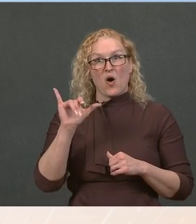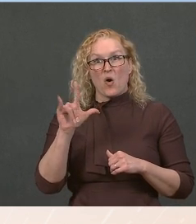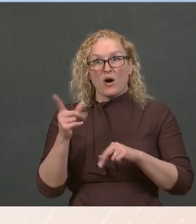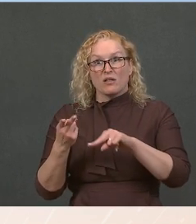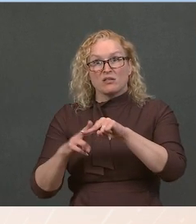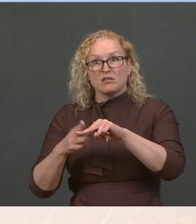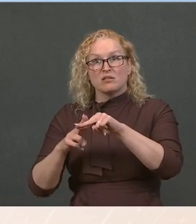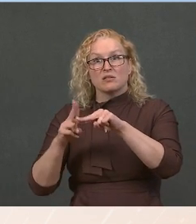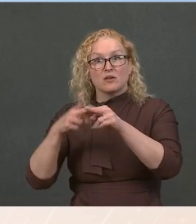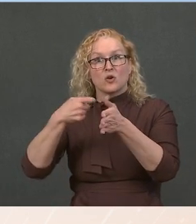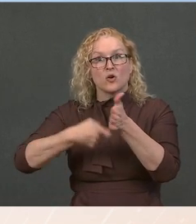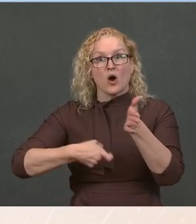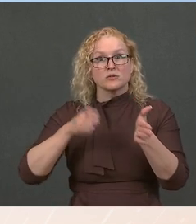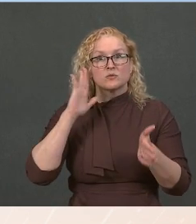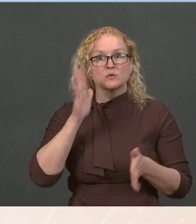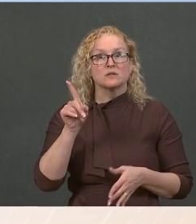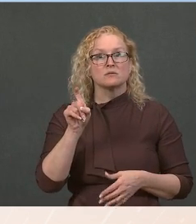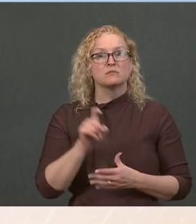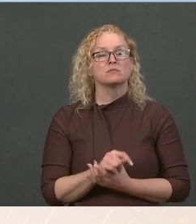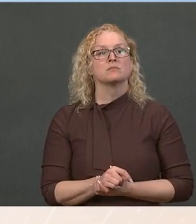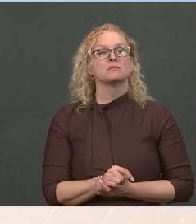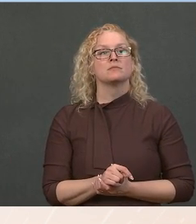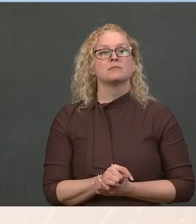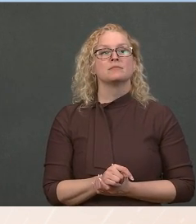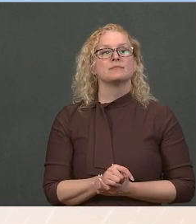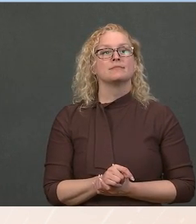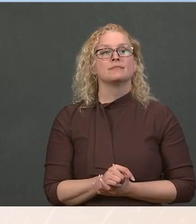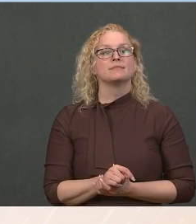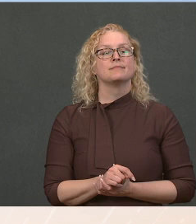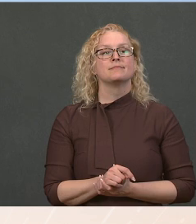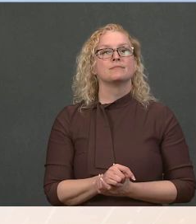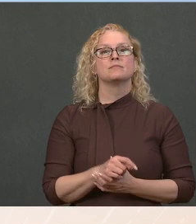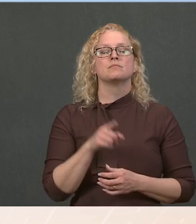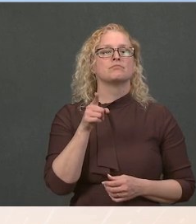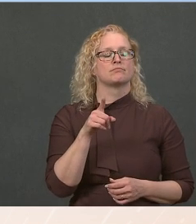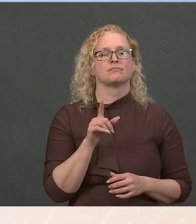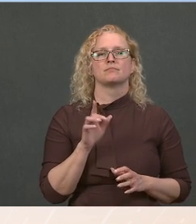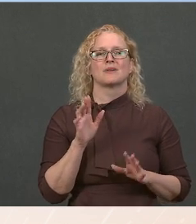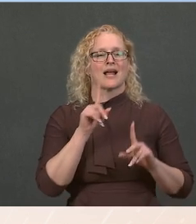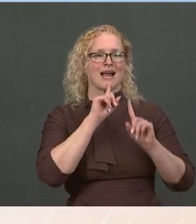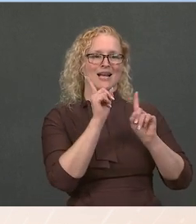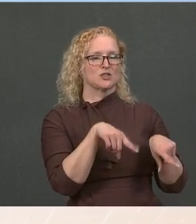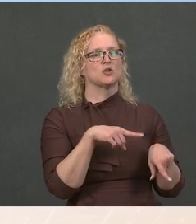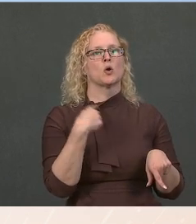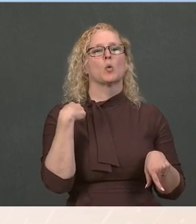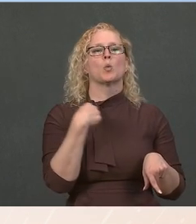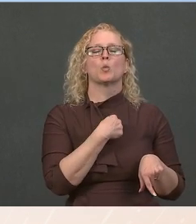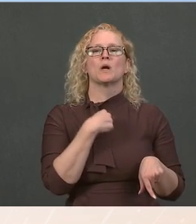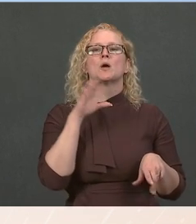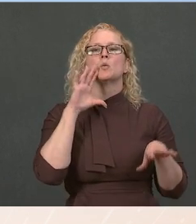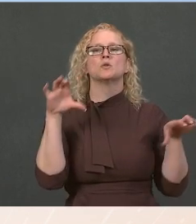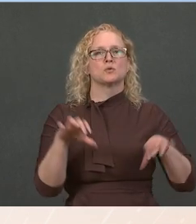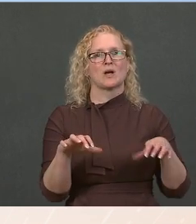we're going to use every tool at our toolbelt -- in our toolbelts to get -- to do what we can, assessing and monitoring the situation